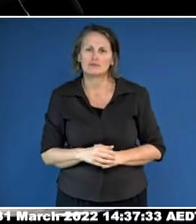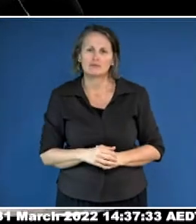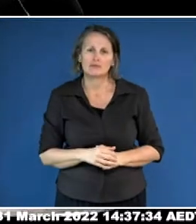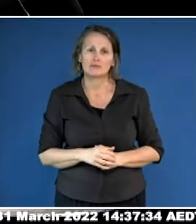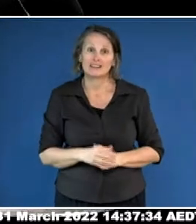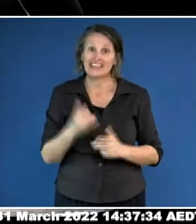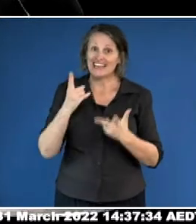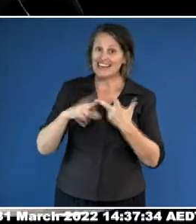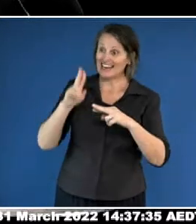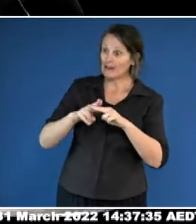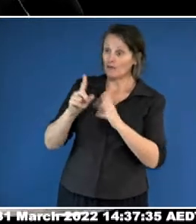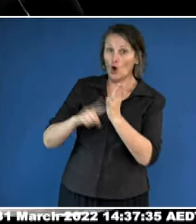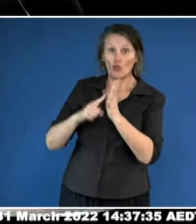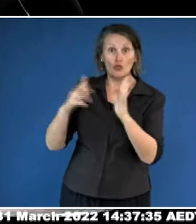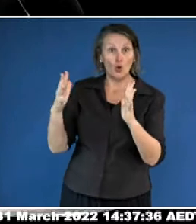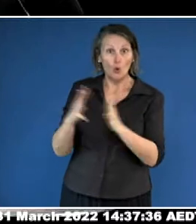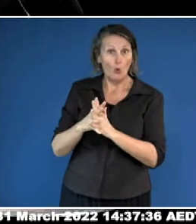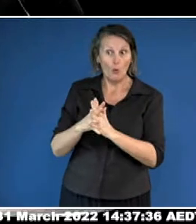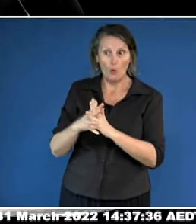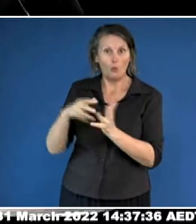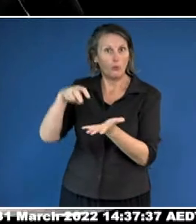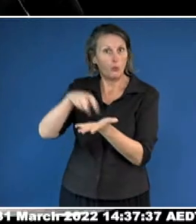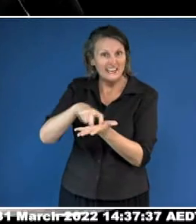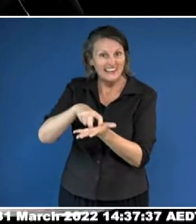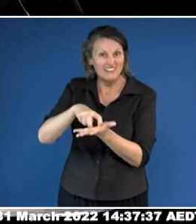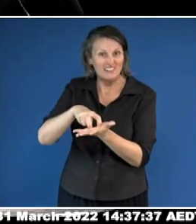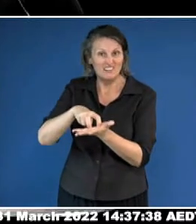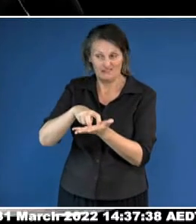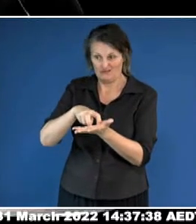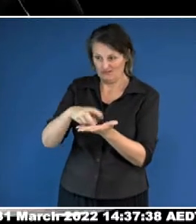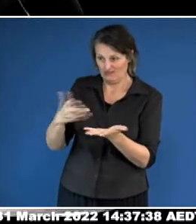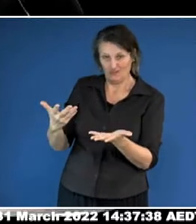is saying they're acceptable and we continue to have segregated settings that continues to